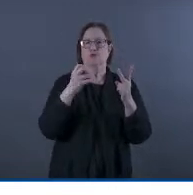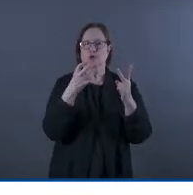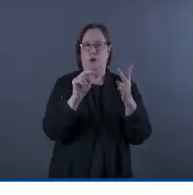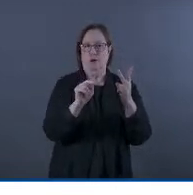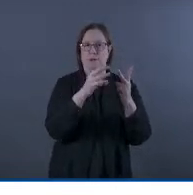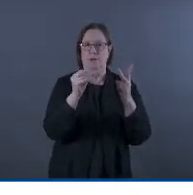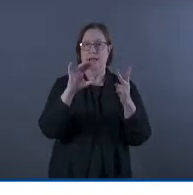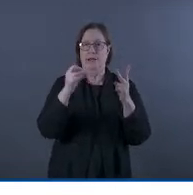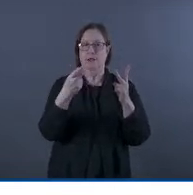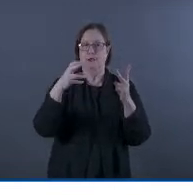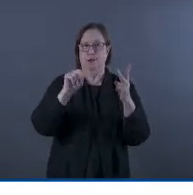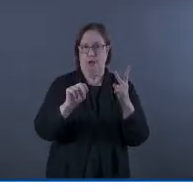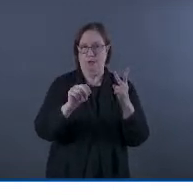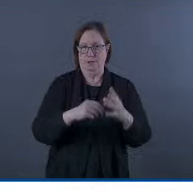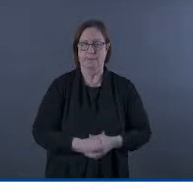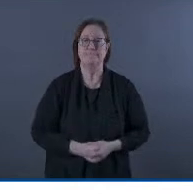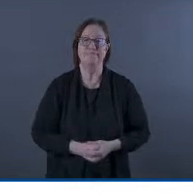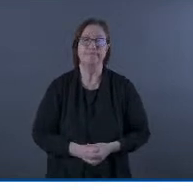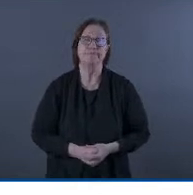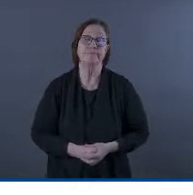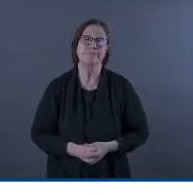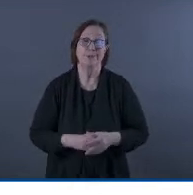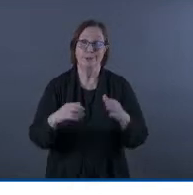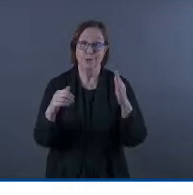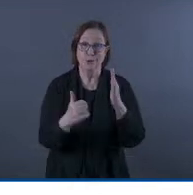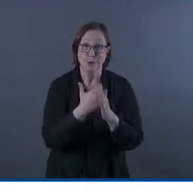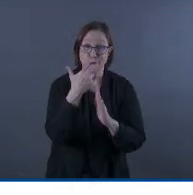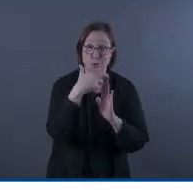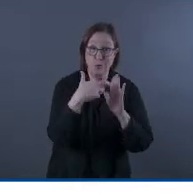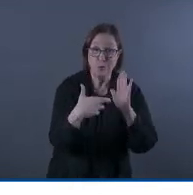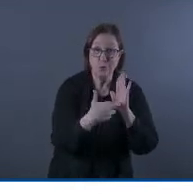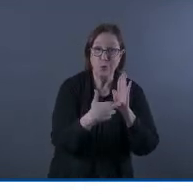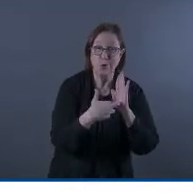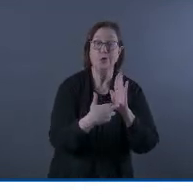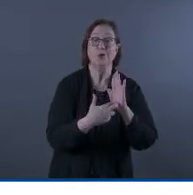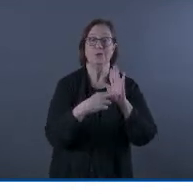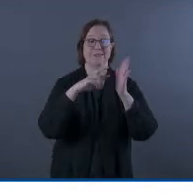Obviously with the new changes and more people being eligible as of yesterday,